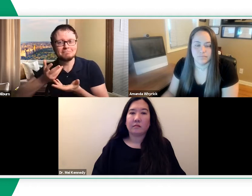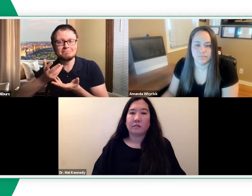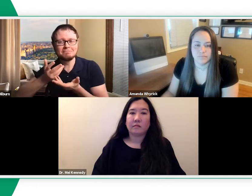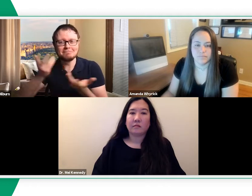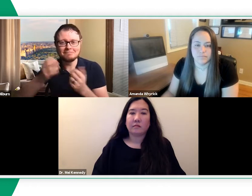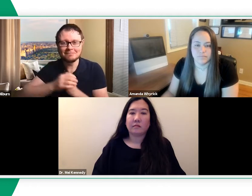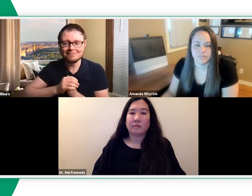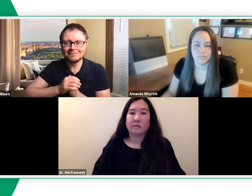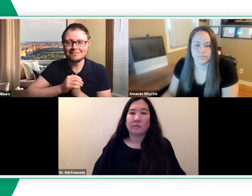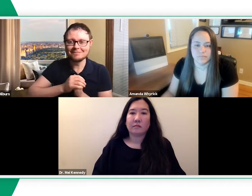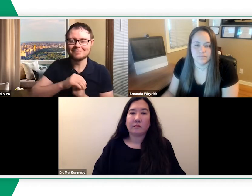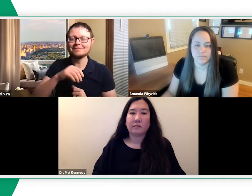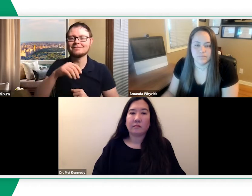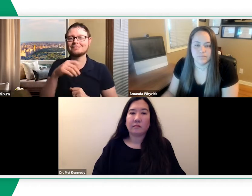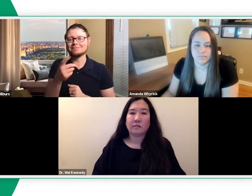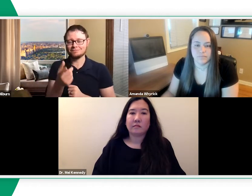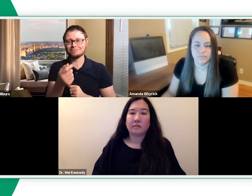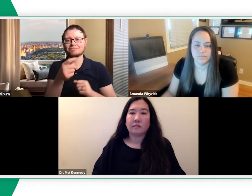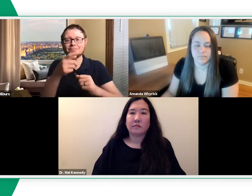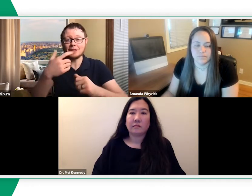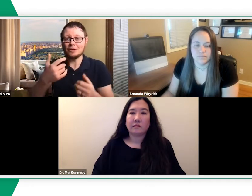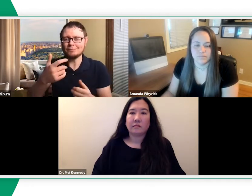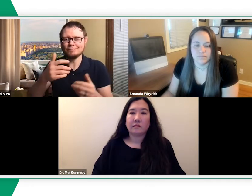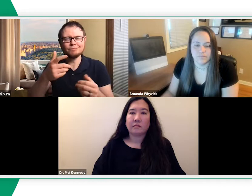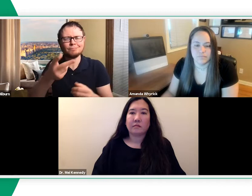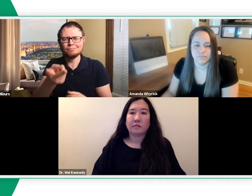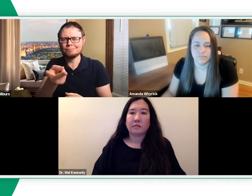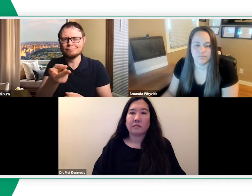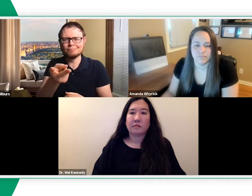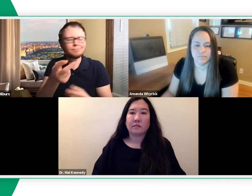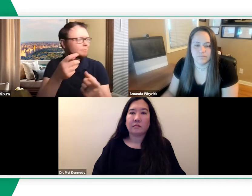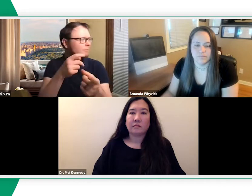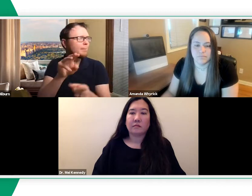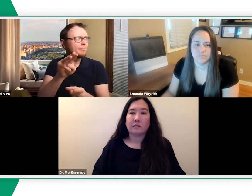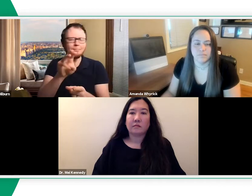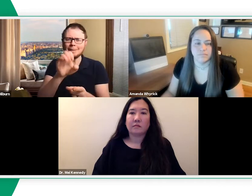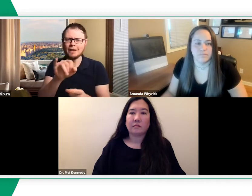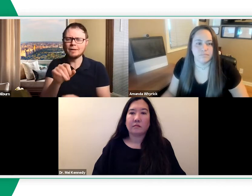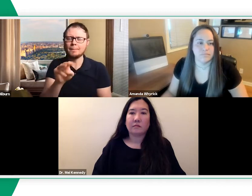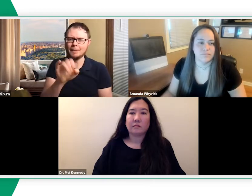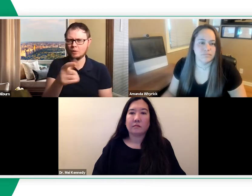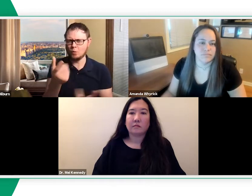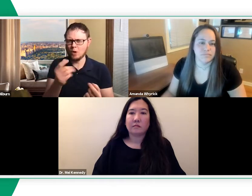before? We'd like to know that information as well.